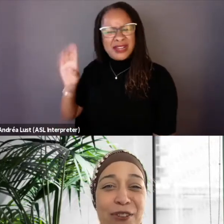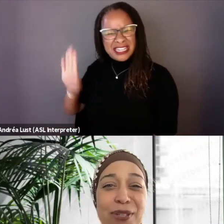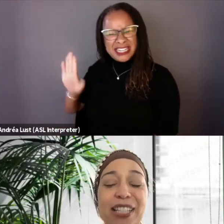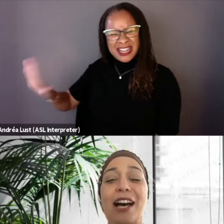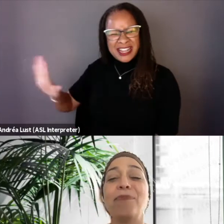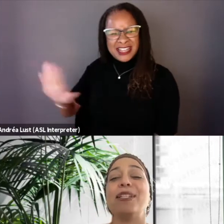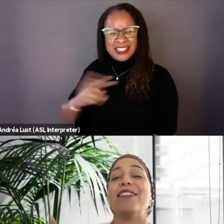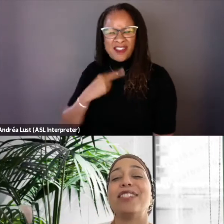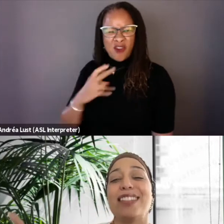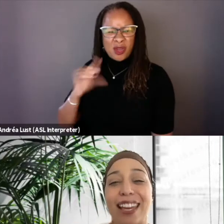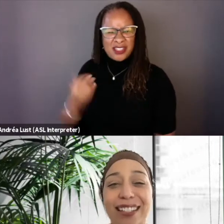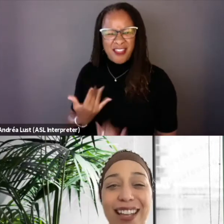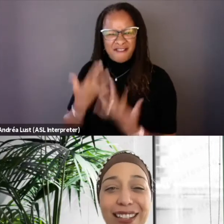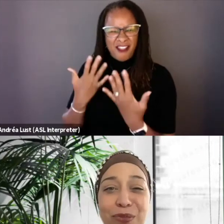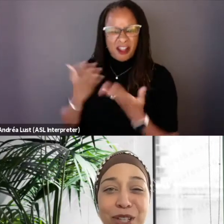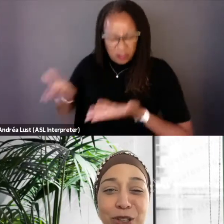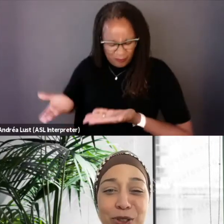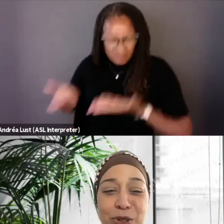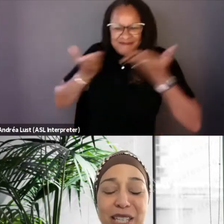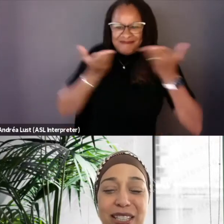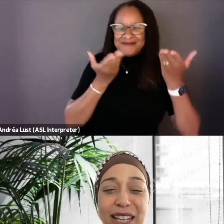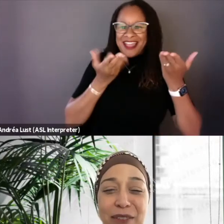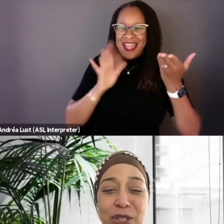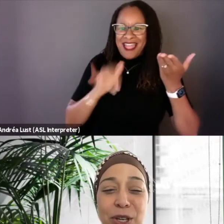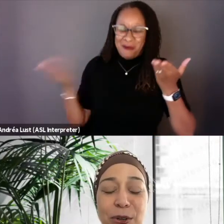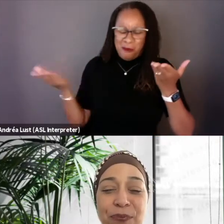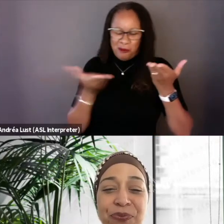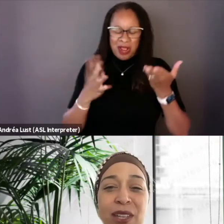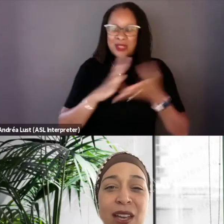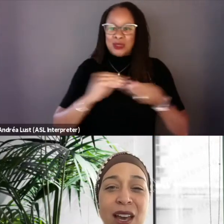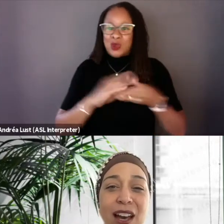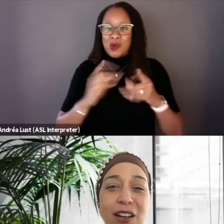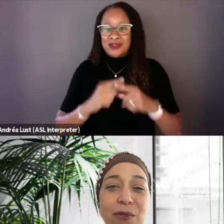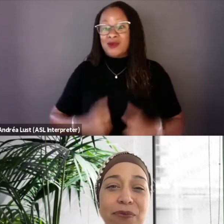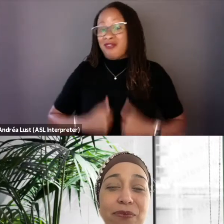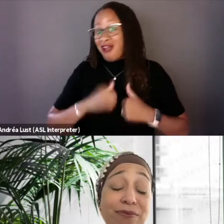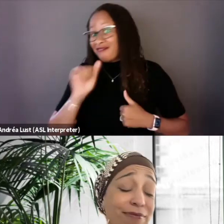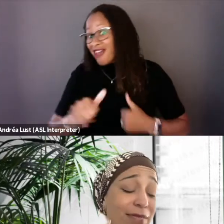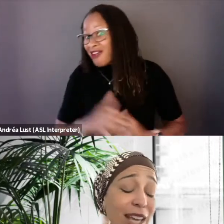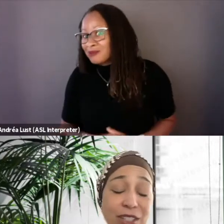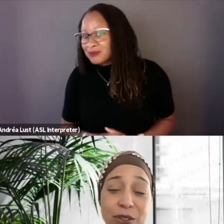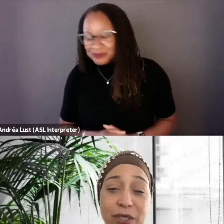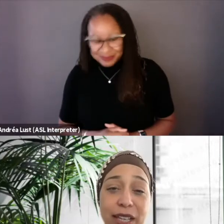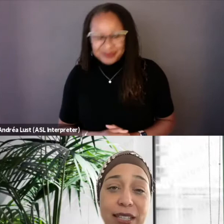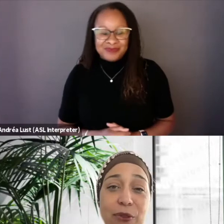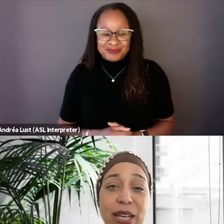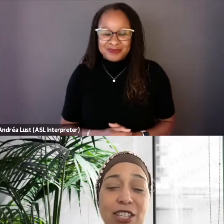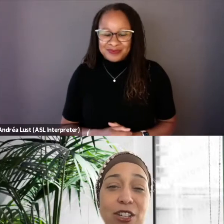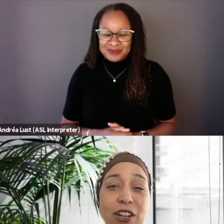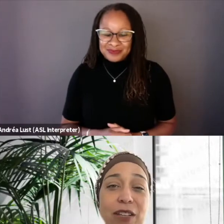to really uplift and bring those stories to life. So, yeah, so that's how we got started.